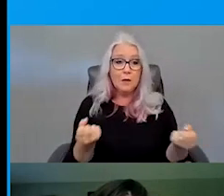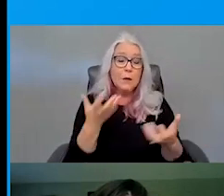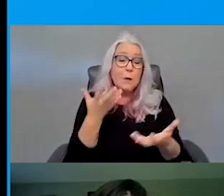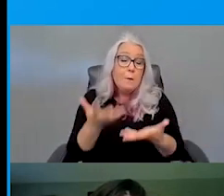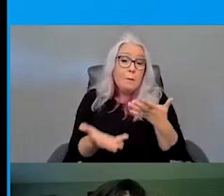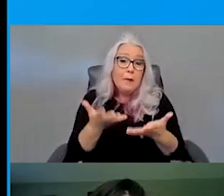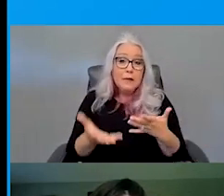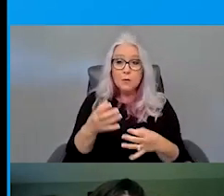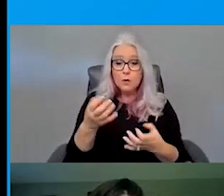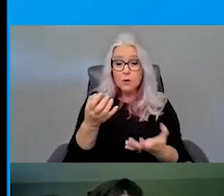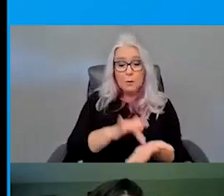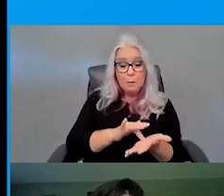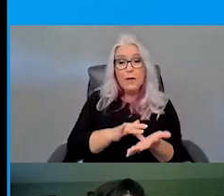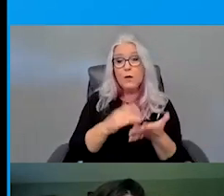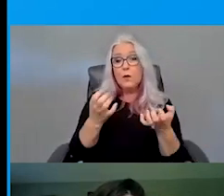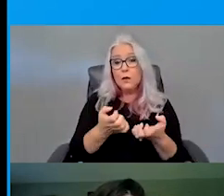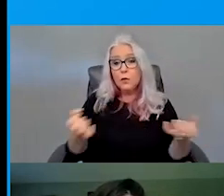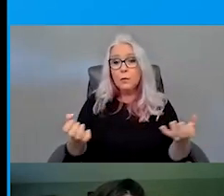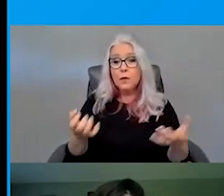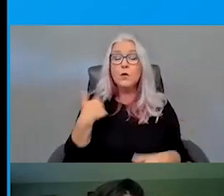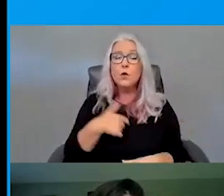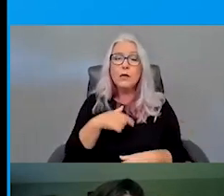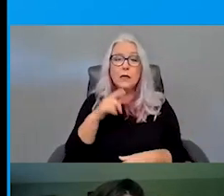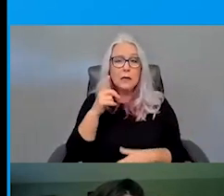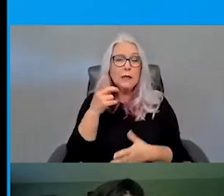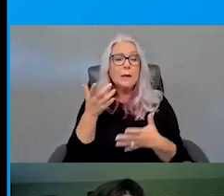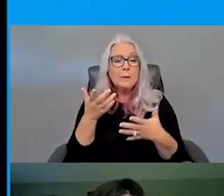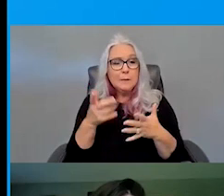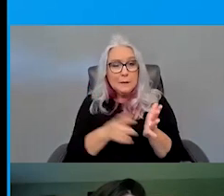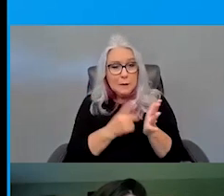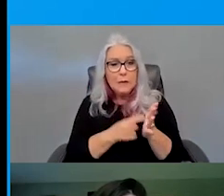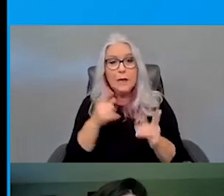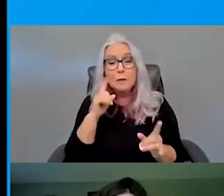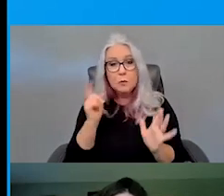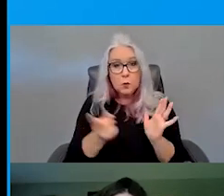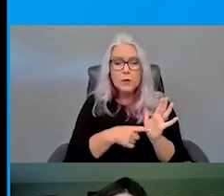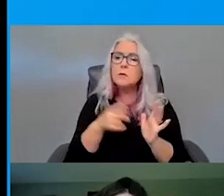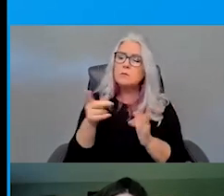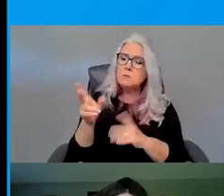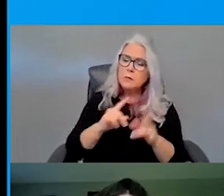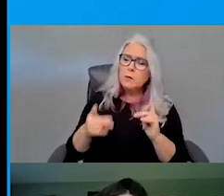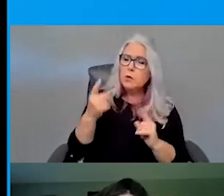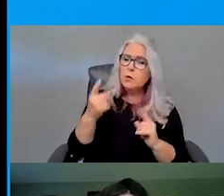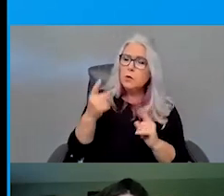defining what that is. What we often find is people know these terms but they are not sure what it is. So it's important to